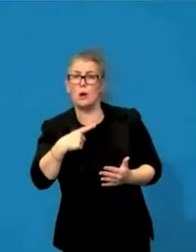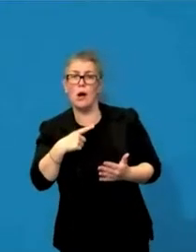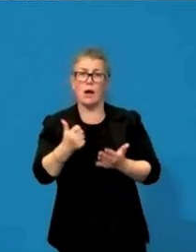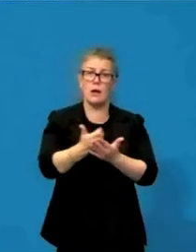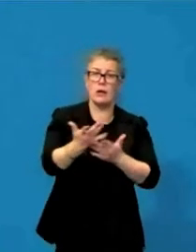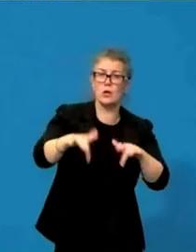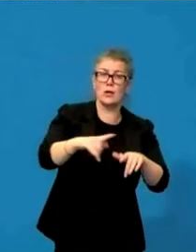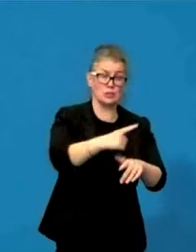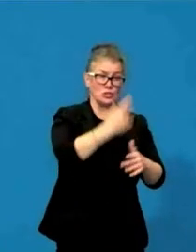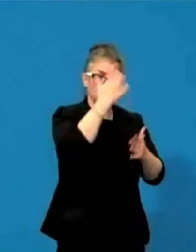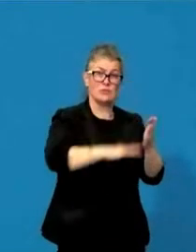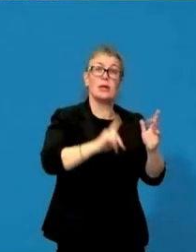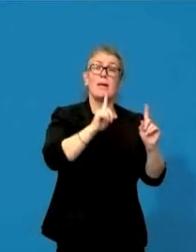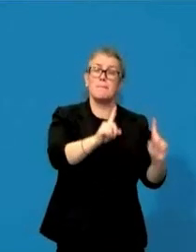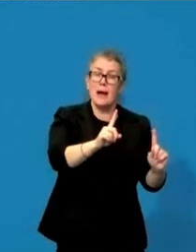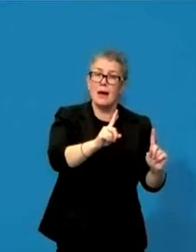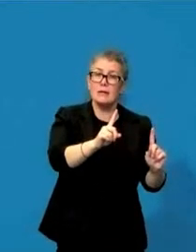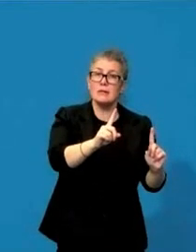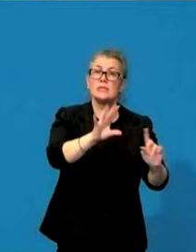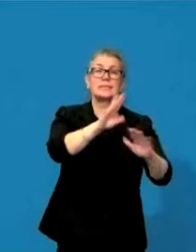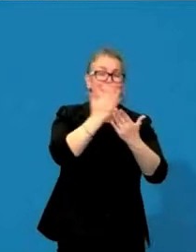But she had no idea as to why that money wasn't spent.